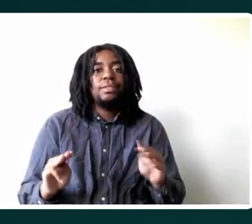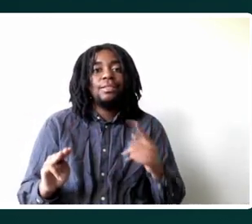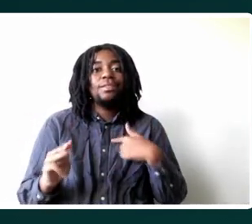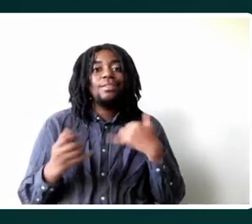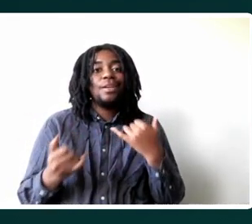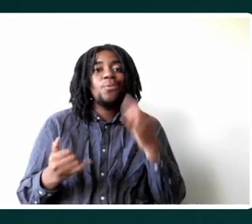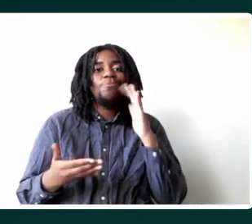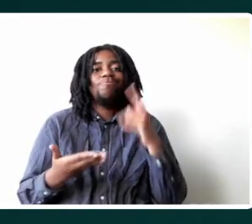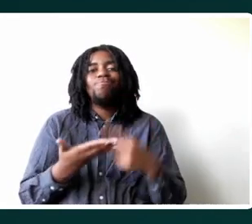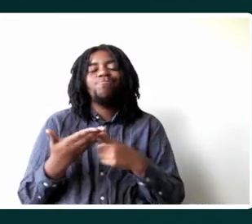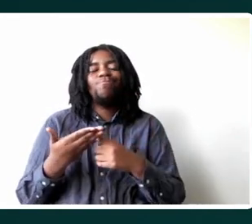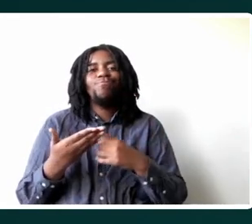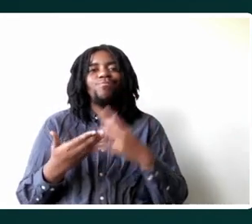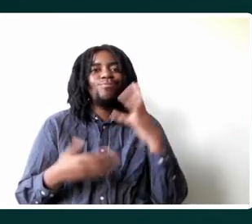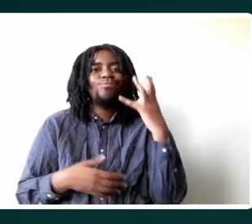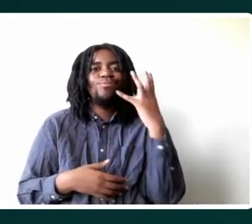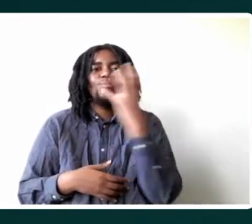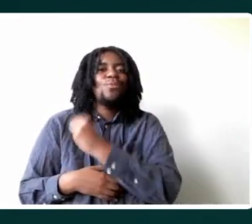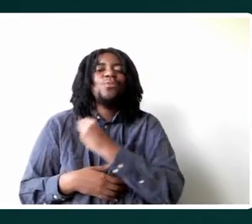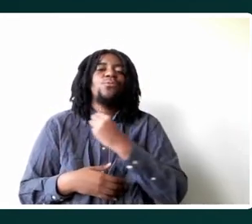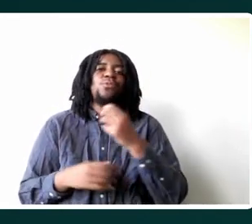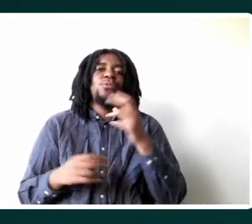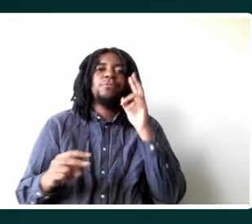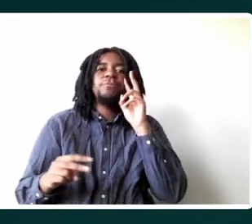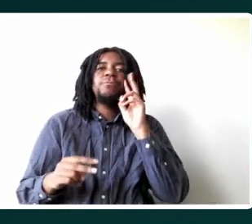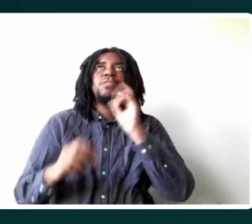Elizabeth Dale-Deines: Gorgeous. And we just wanted to be,